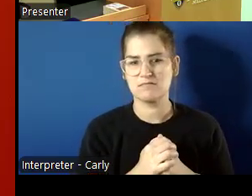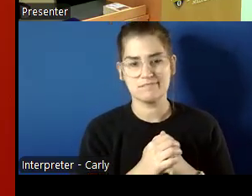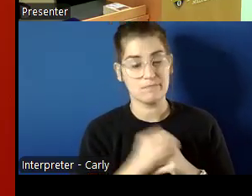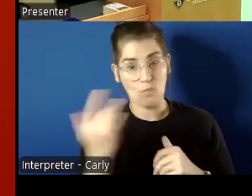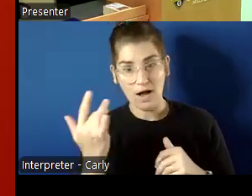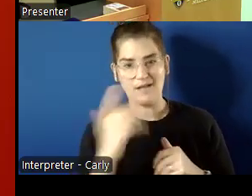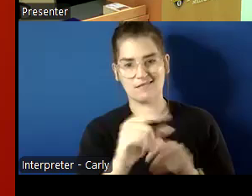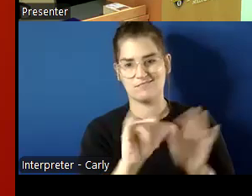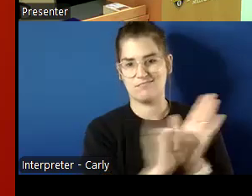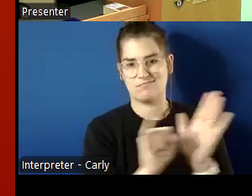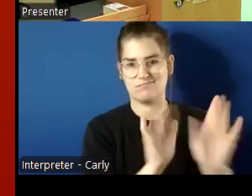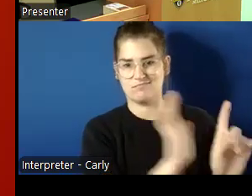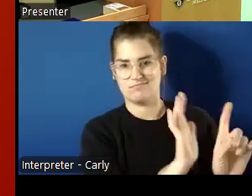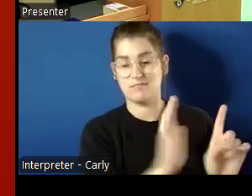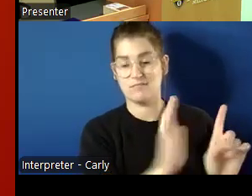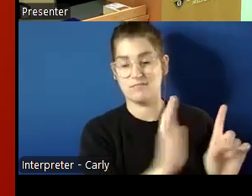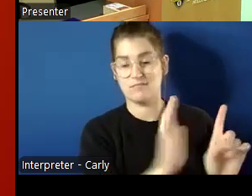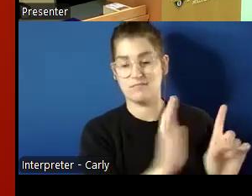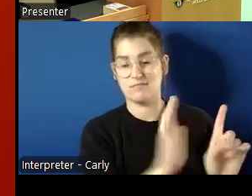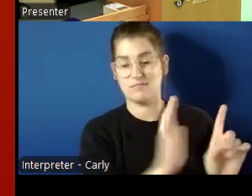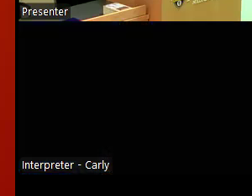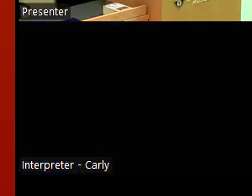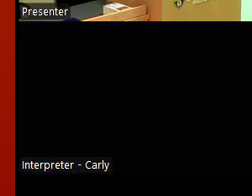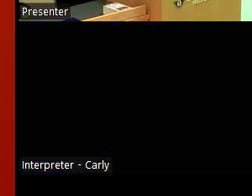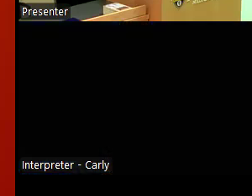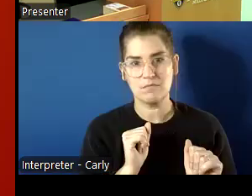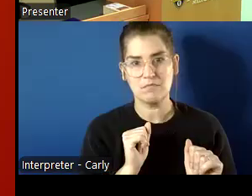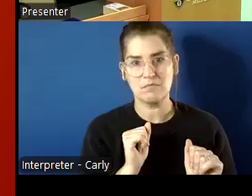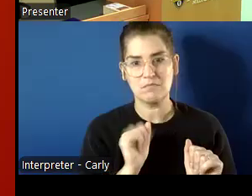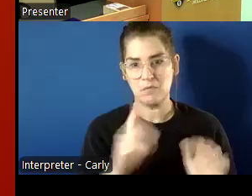and when you we all have multiple identities. We talk about intersectionality as Dr. Dr. Kimberly